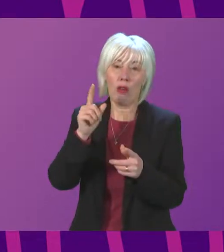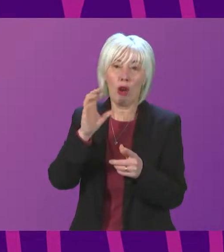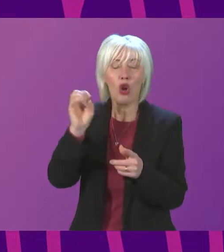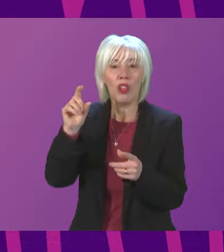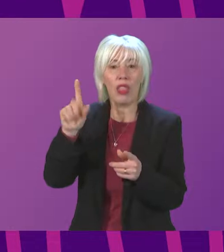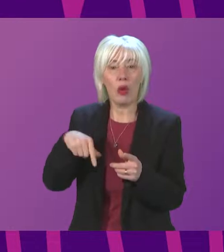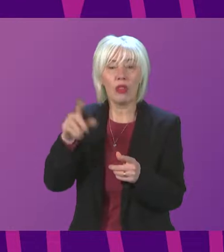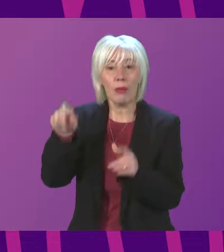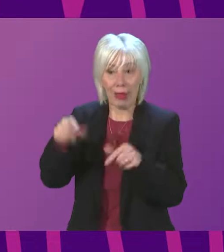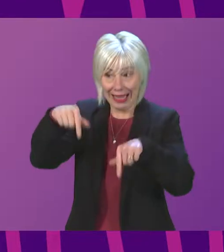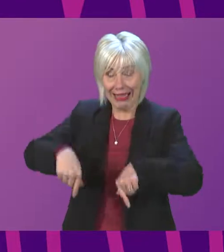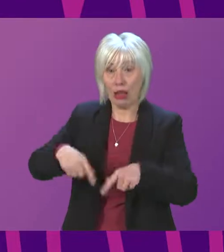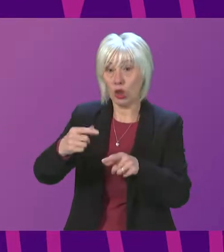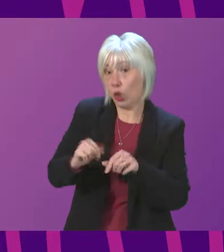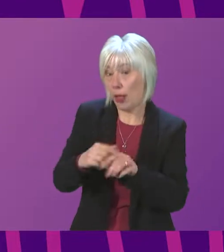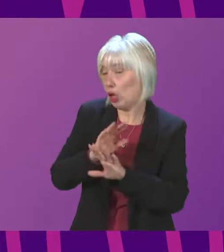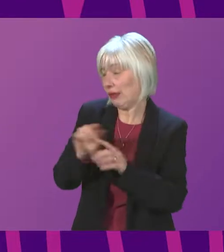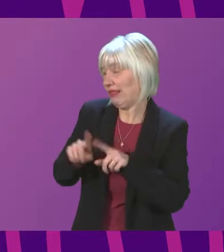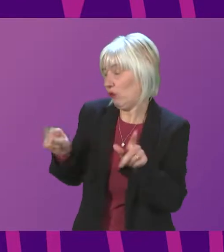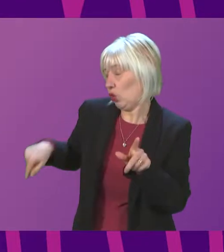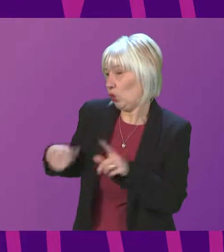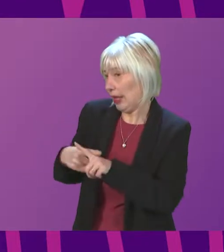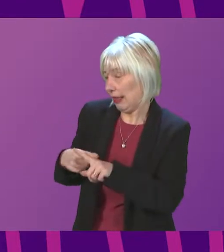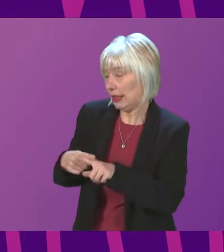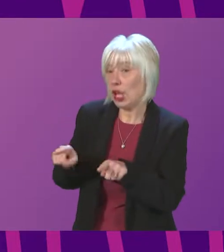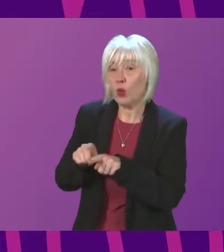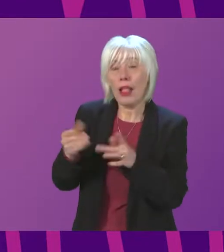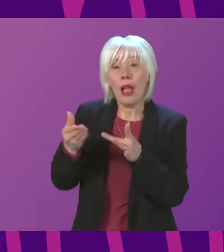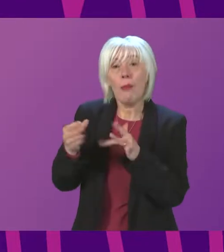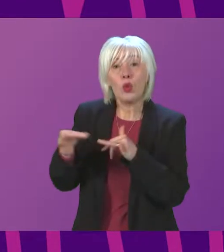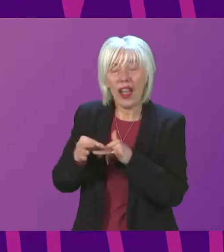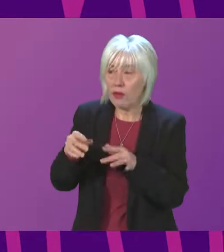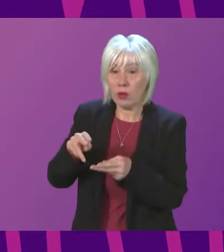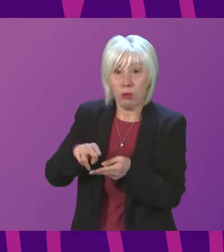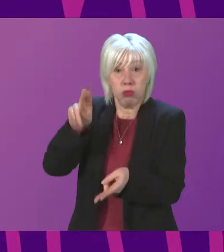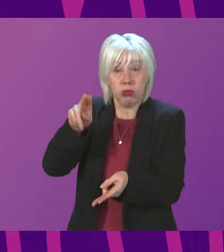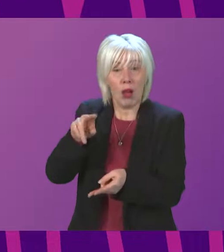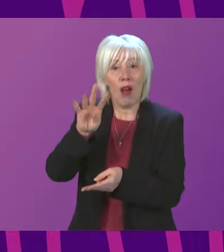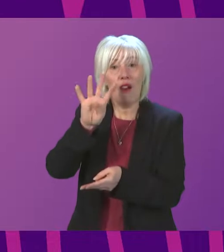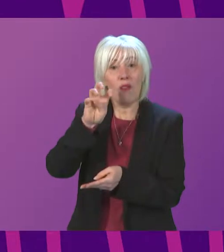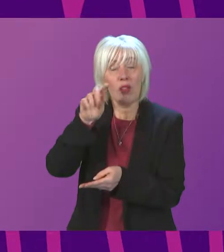Nursing and midwifery staffing is also at a record high; it is up by 14.5 per cent since